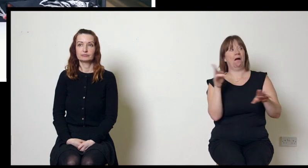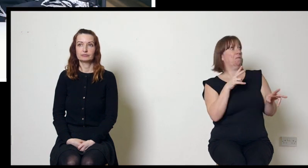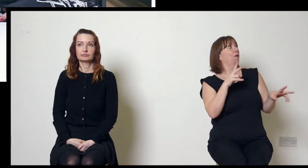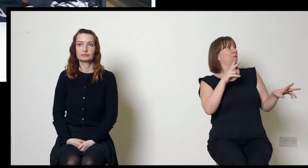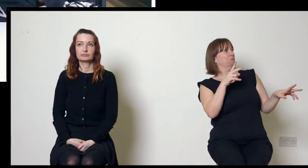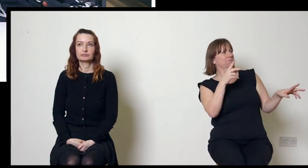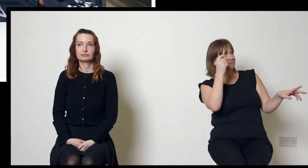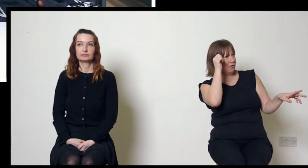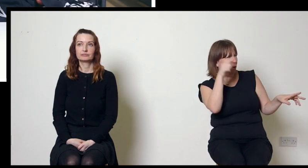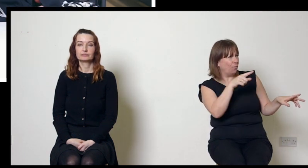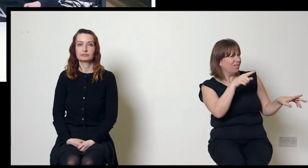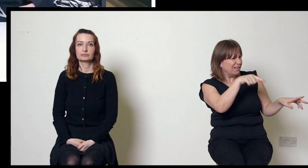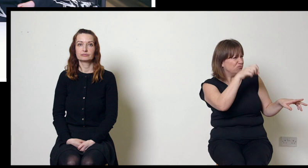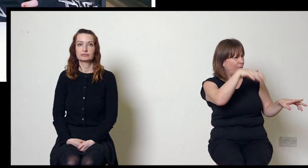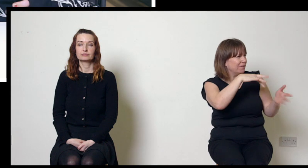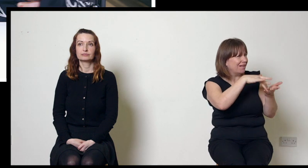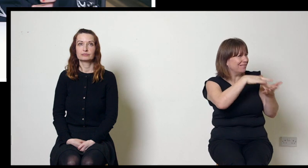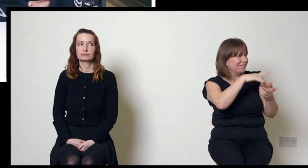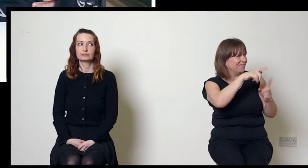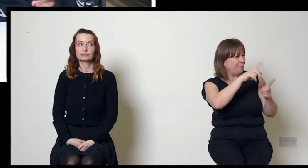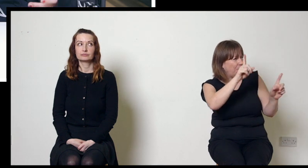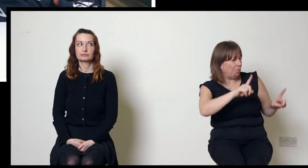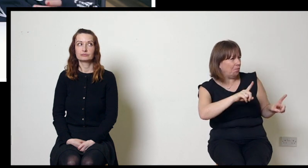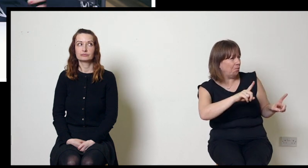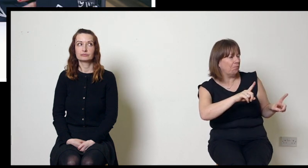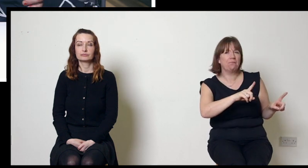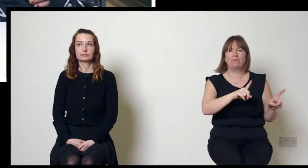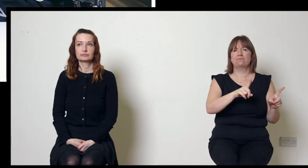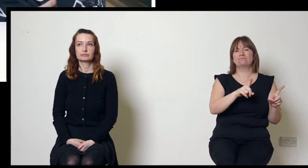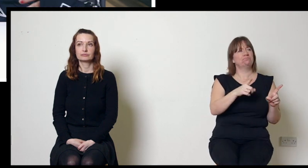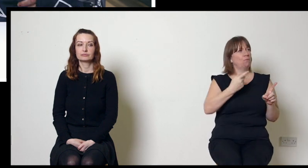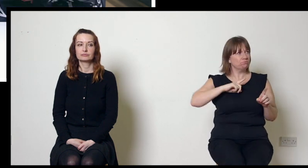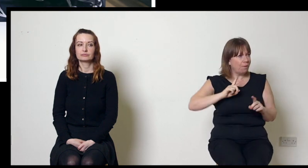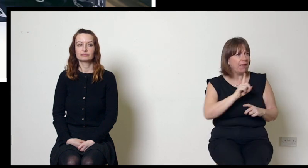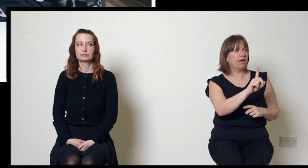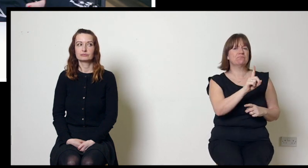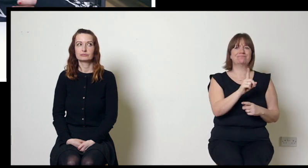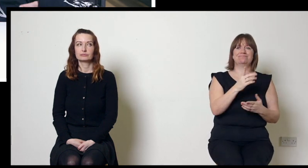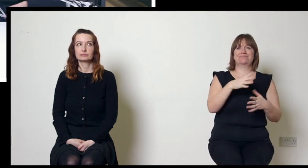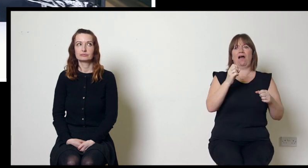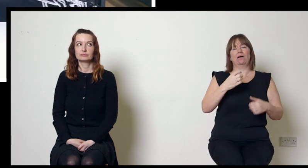came and said, it's just a drop in center for disabled people. And then they would rightly come in and air their grievances about where